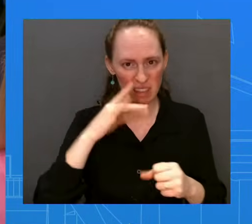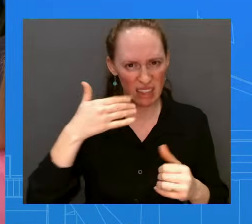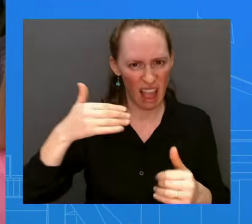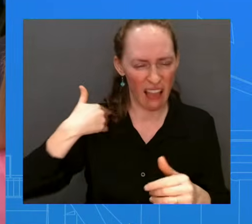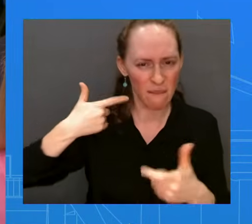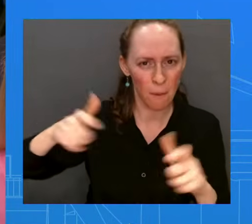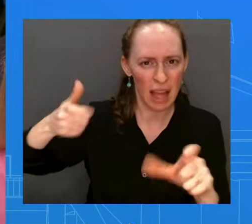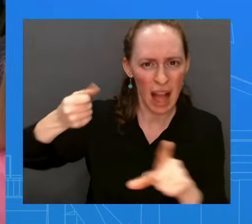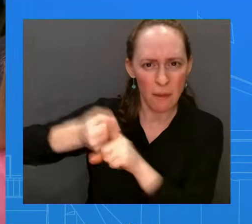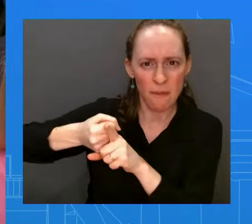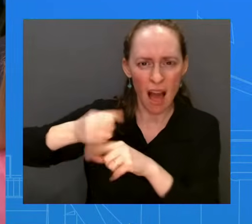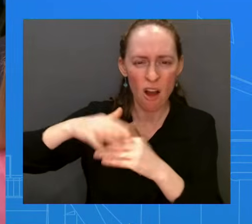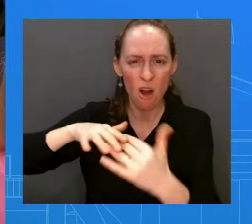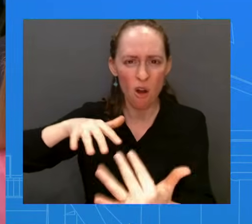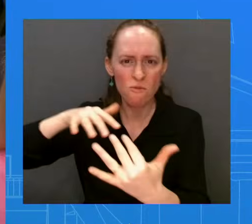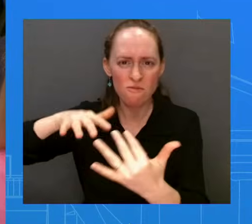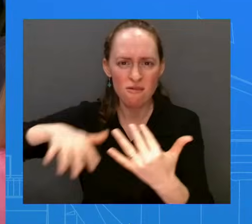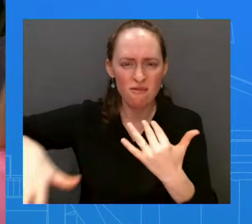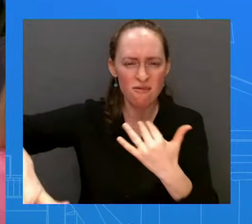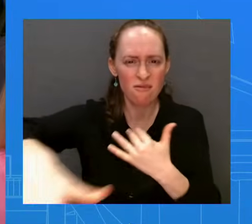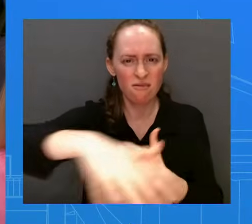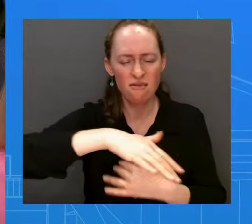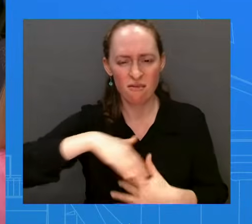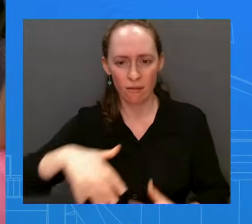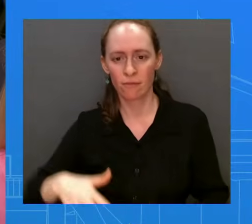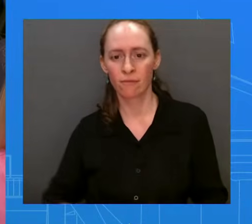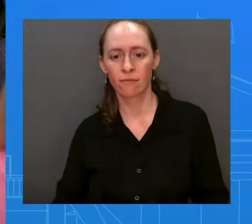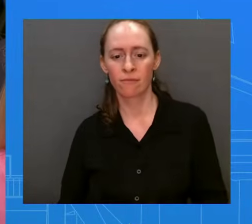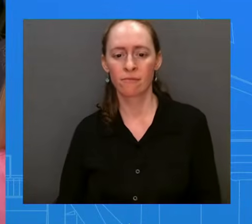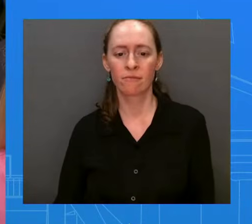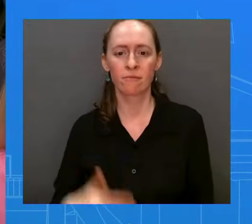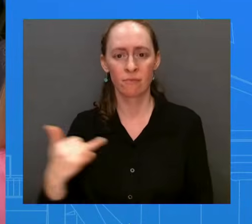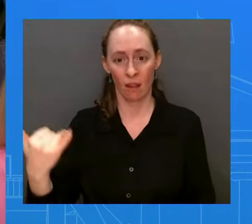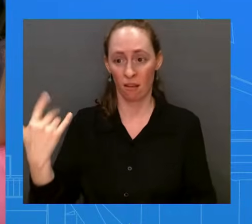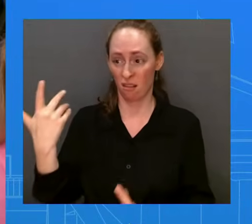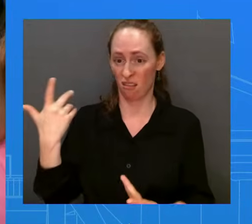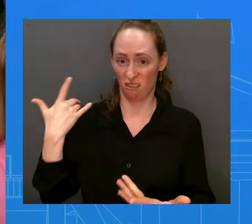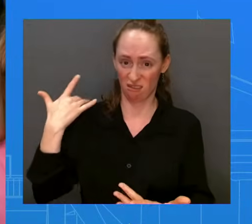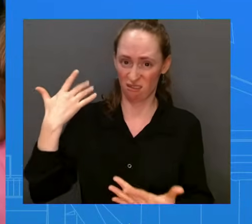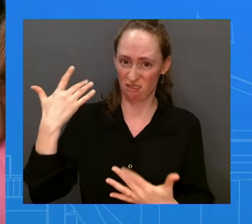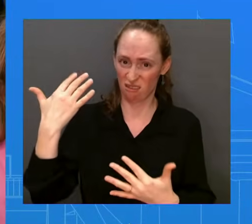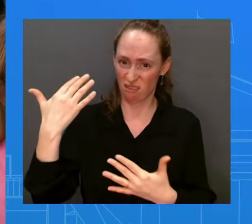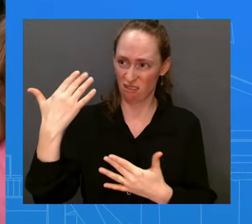about President Putin's decision-making now, the caliber of his decision-making,